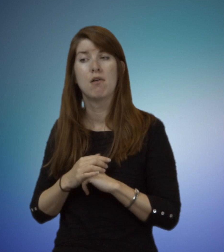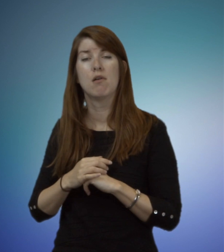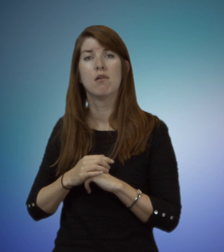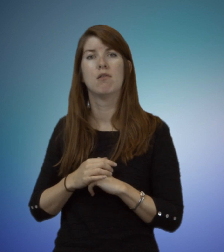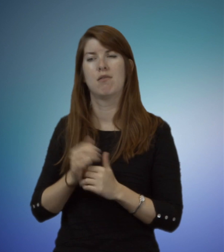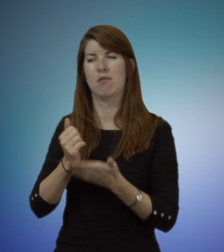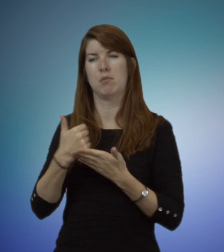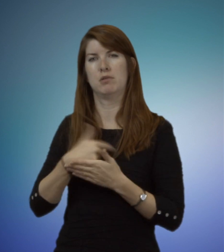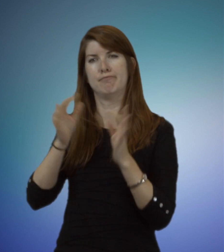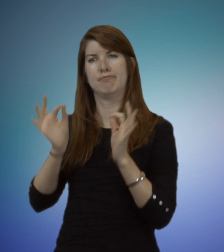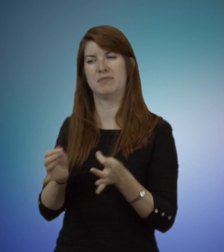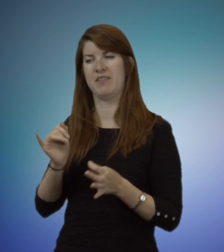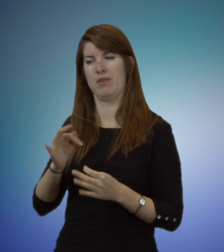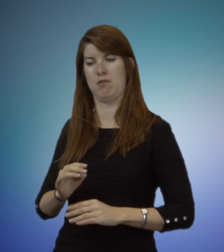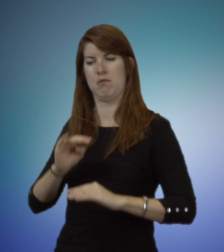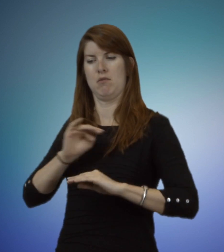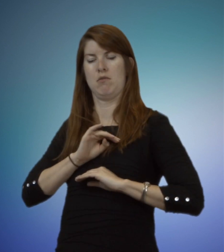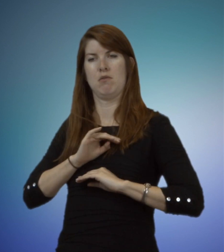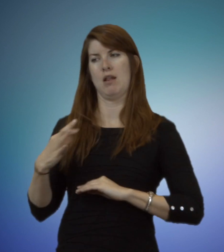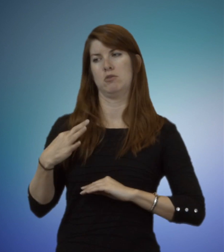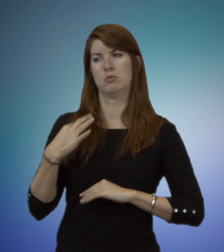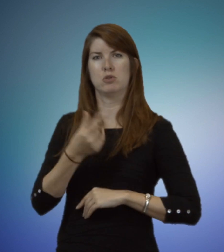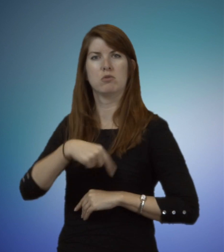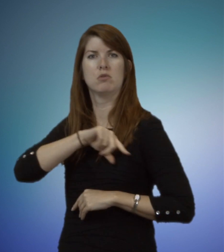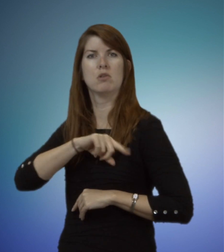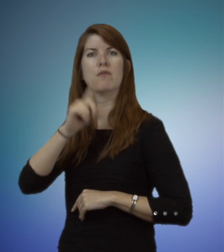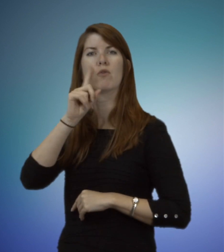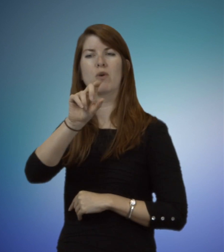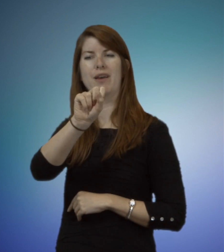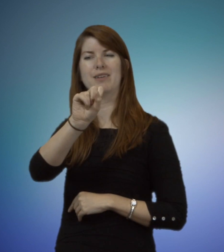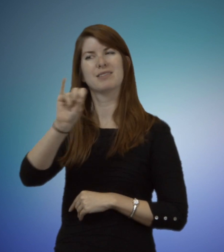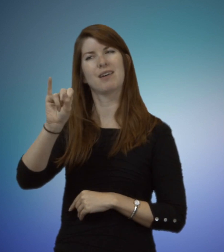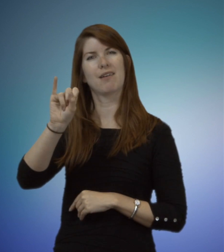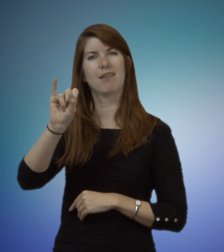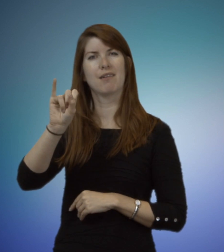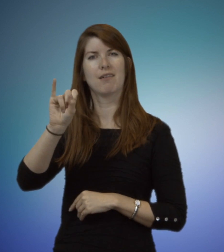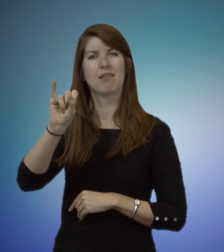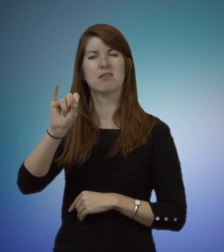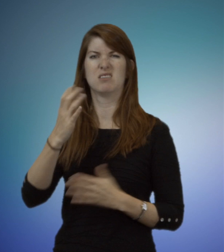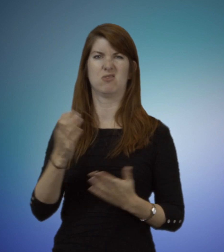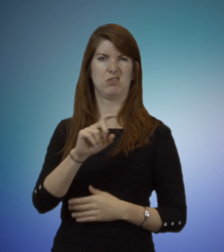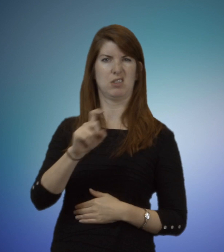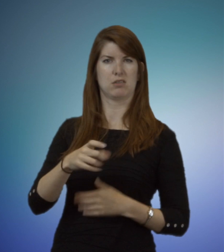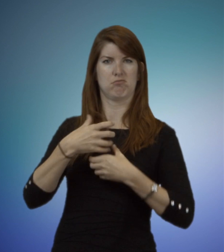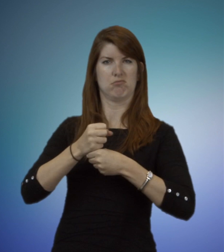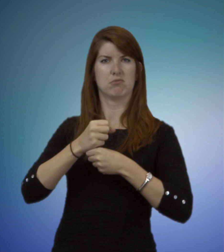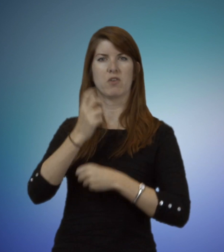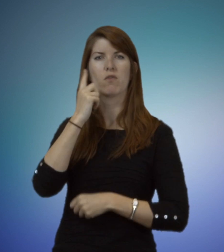who meets the eligibility criteria for SI, which here in Texas refers to speech impairment.